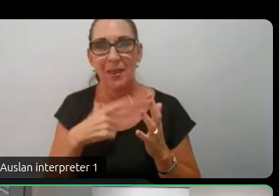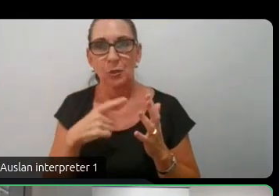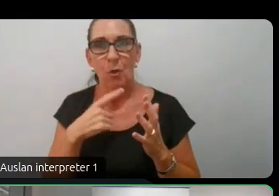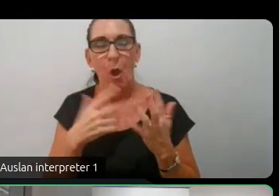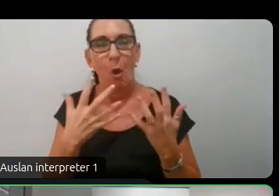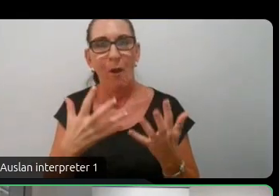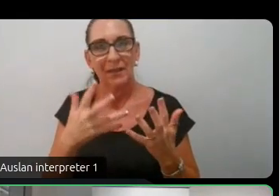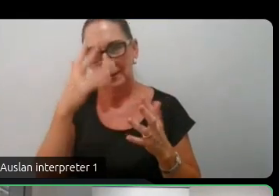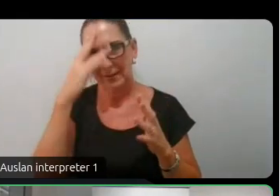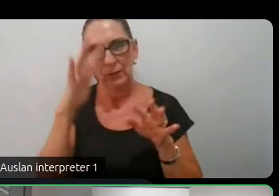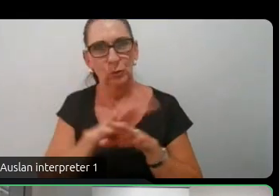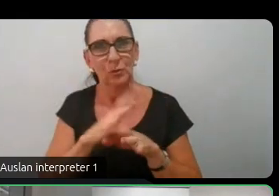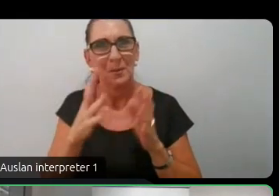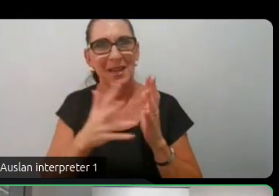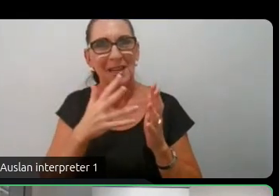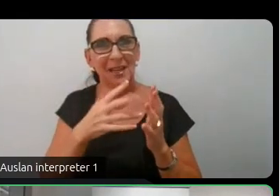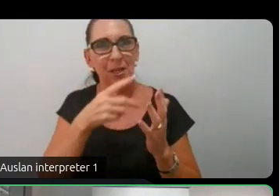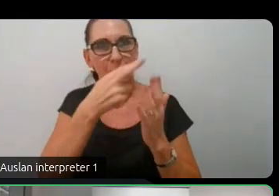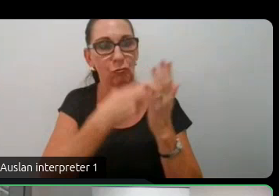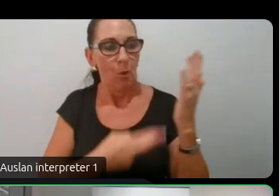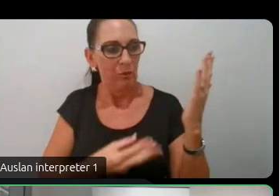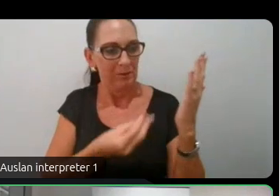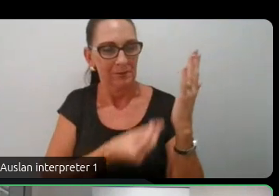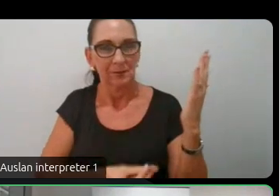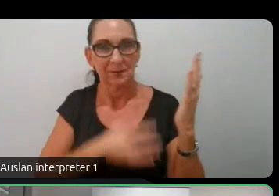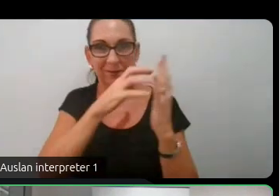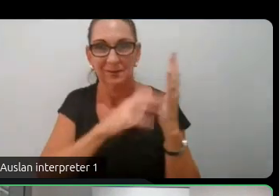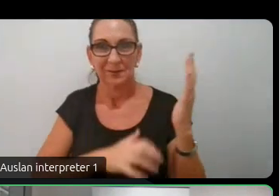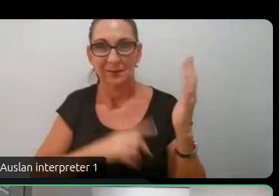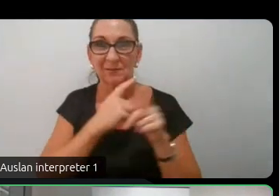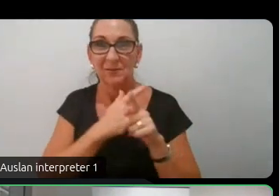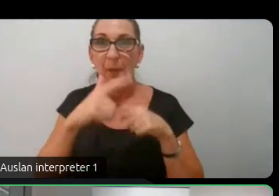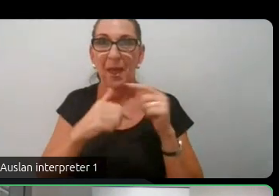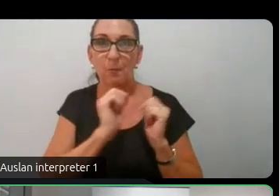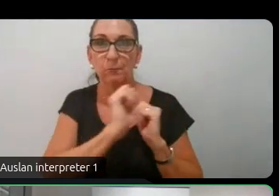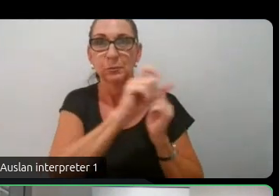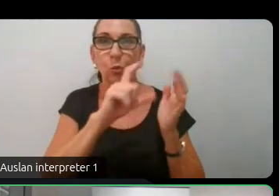reports where there's a focus on condition but the NDIS is looking at what their impairments not the